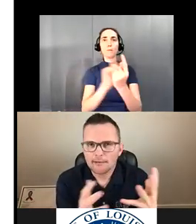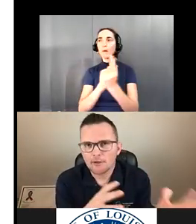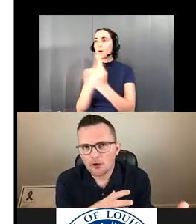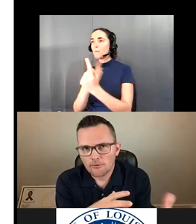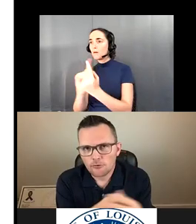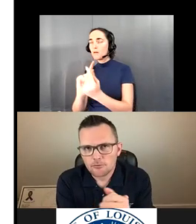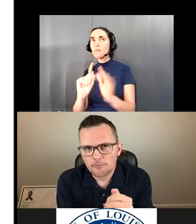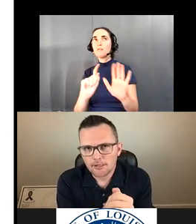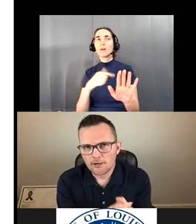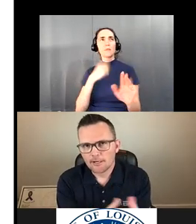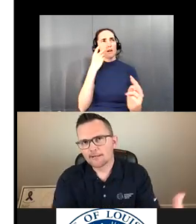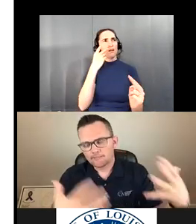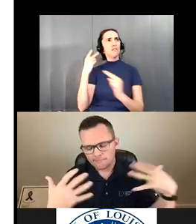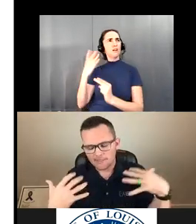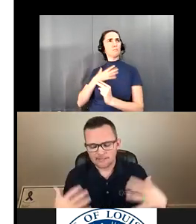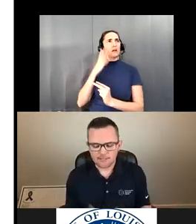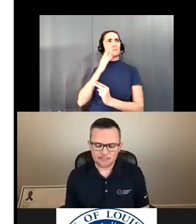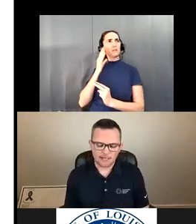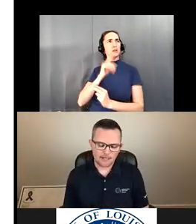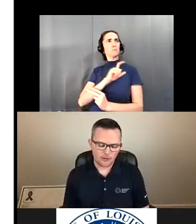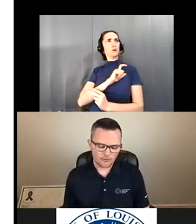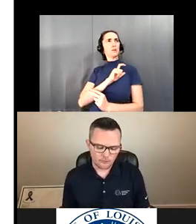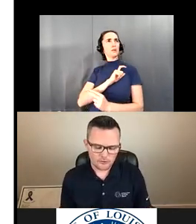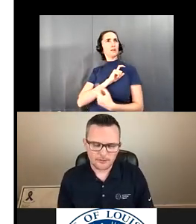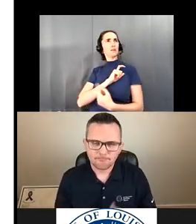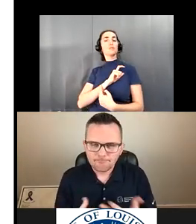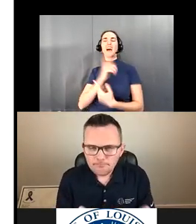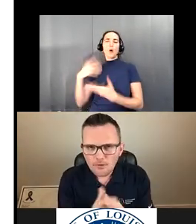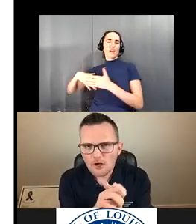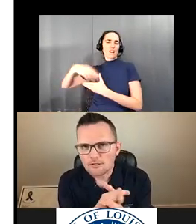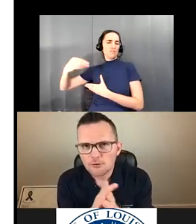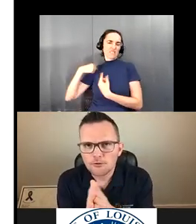my law enforcement background I had since gotten out of law enforcement, due to a lot